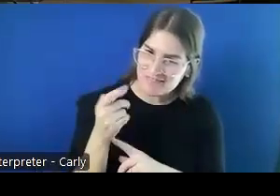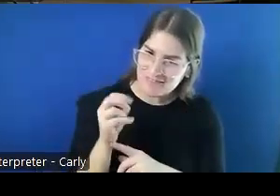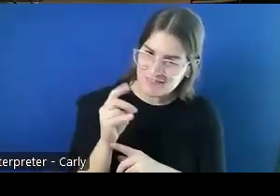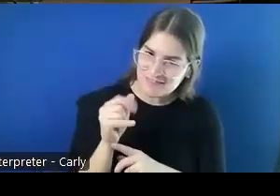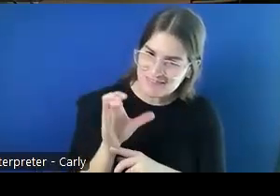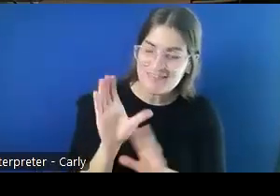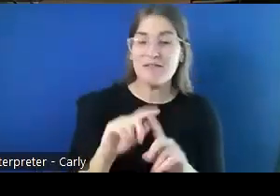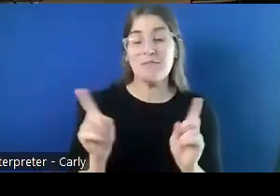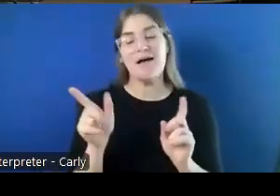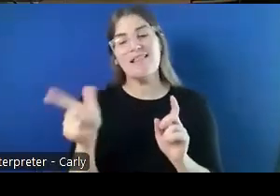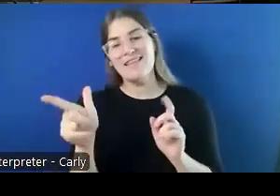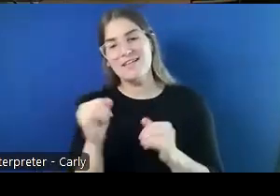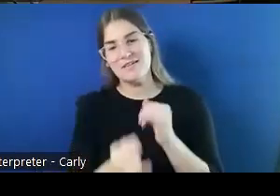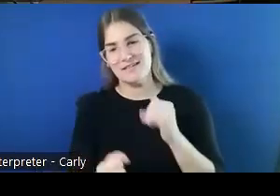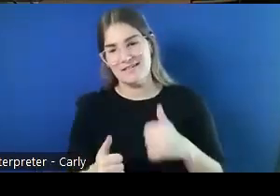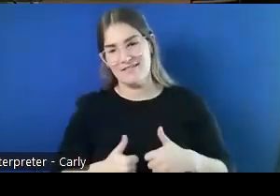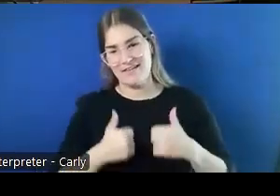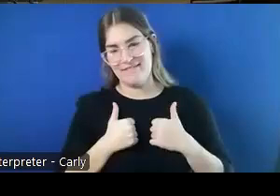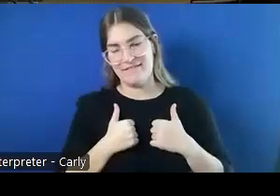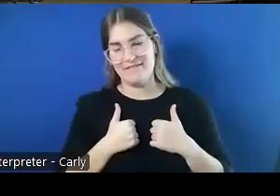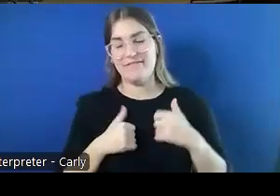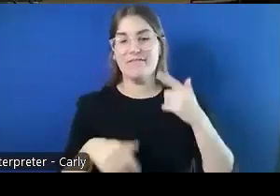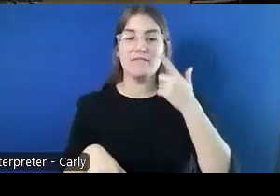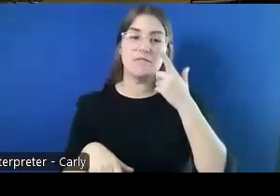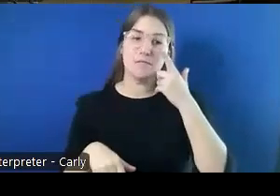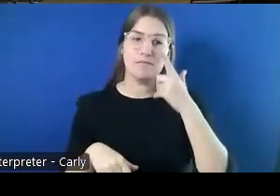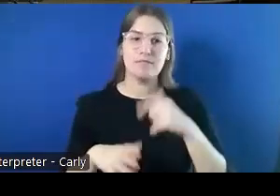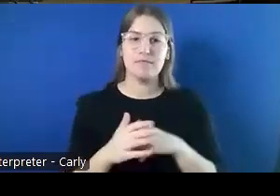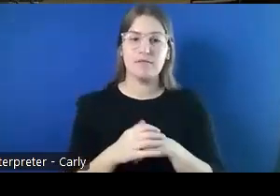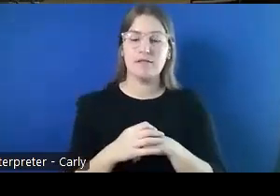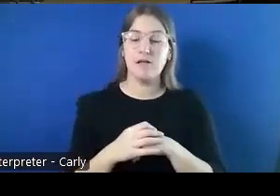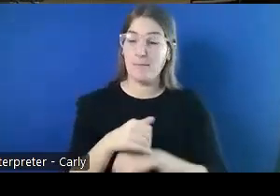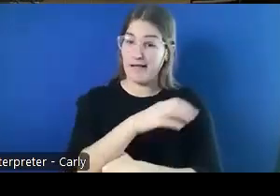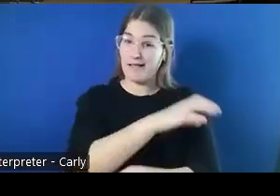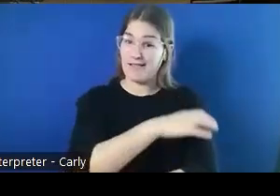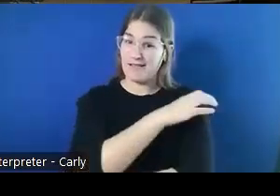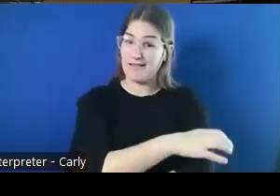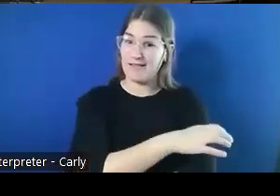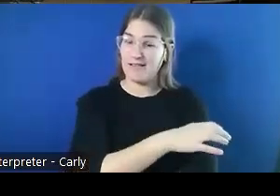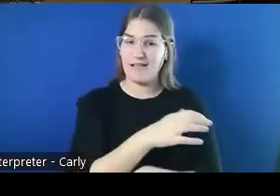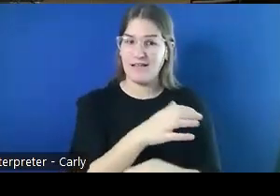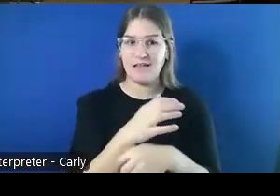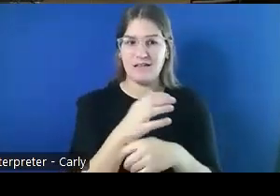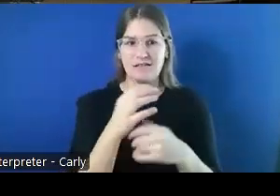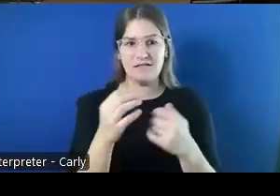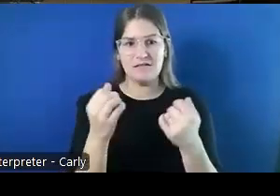later end of life um but clinically I have served you know a lot of variability in diads and I think